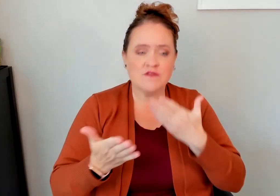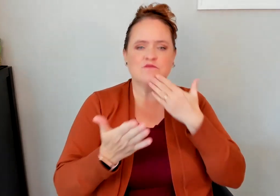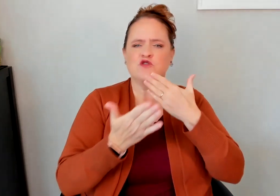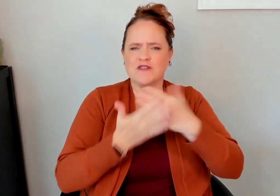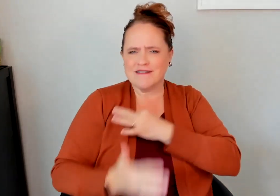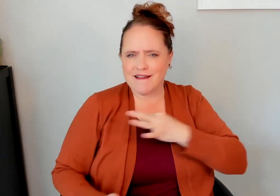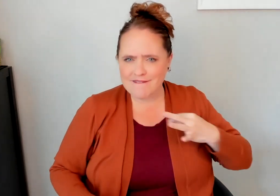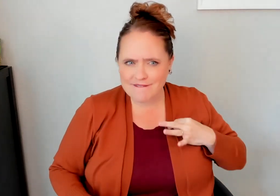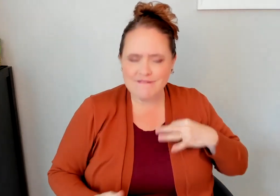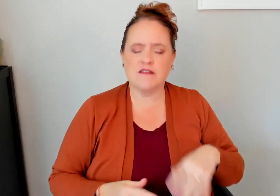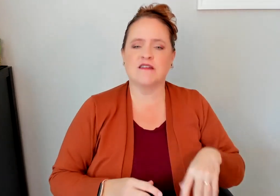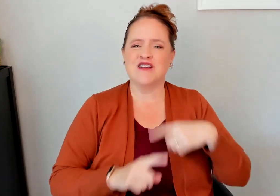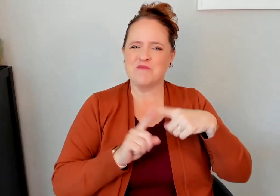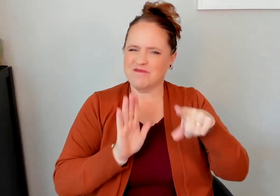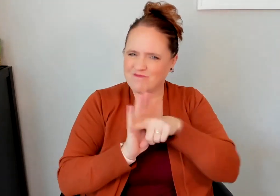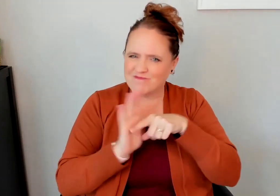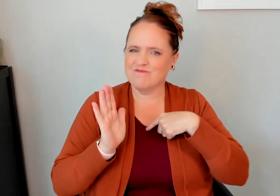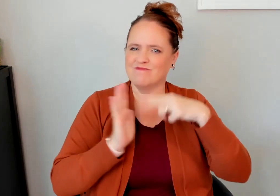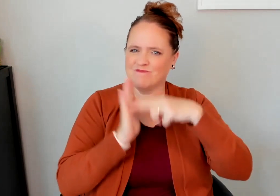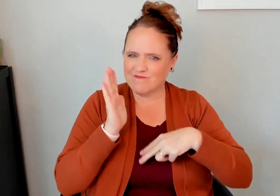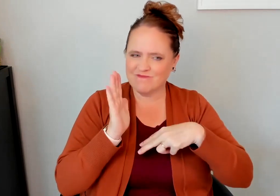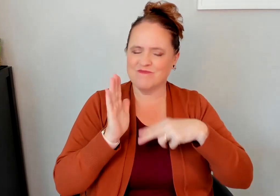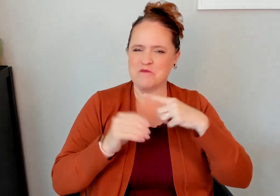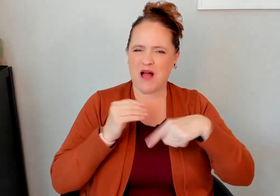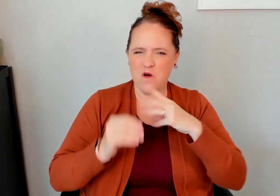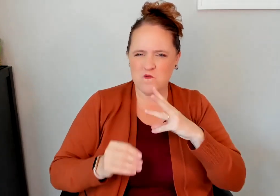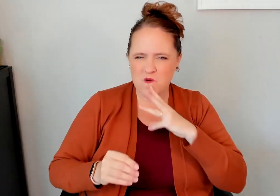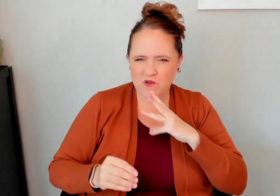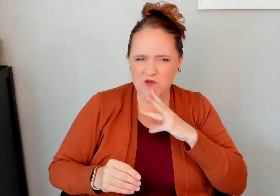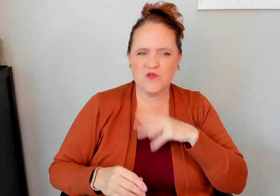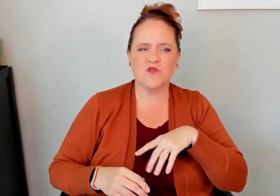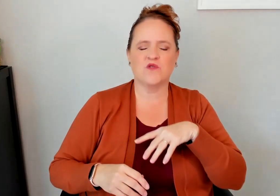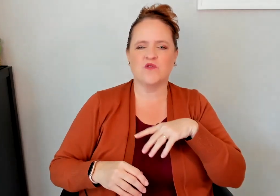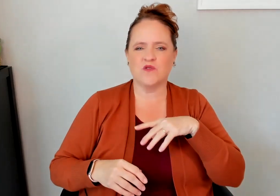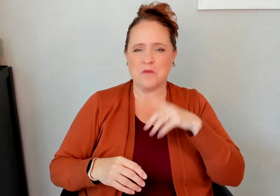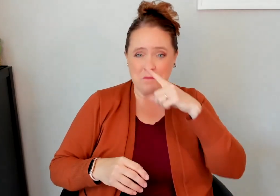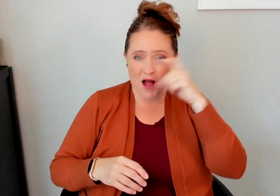the fantastic staff, but the negative i was reading was about the condition of the water.